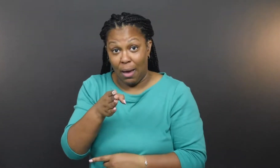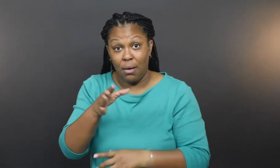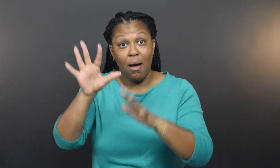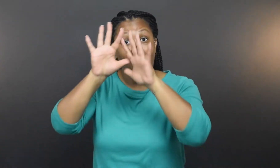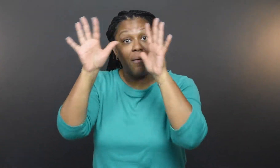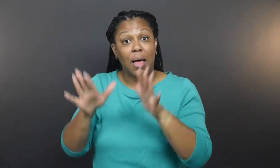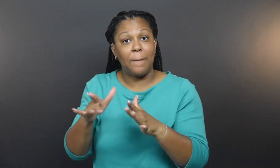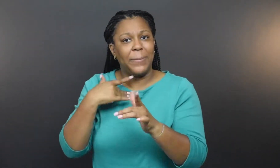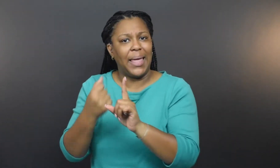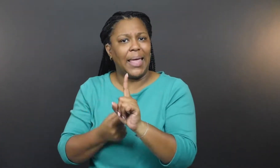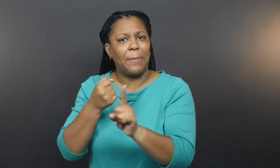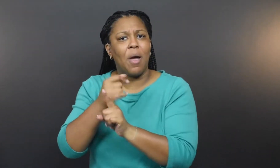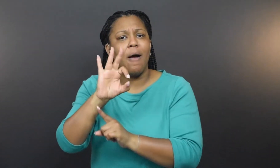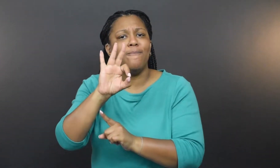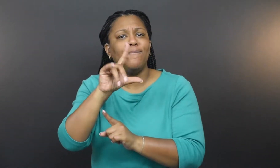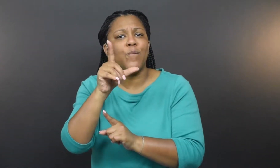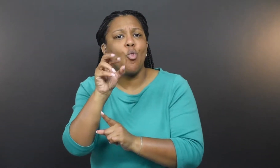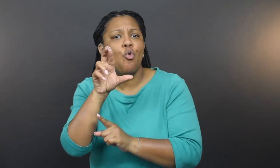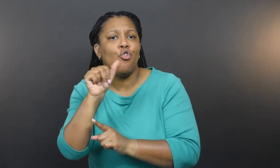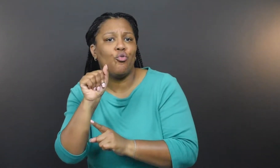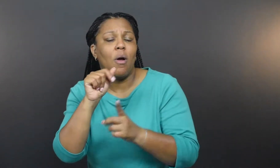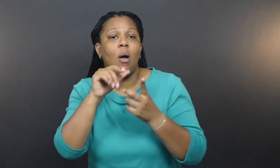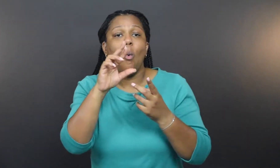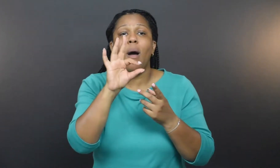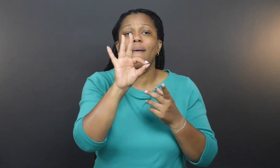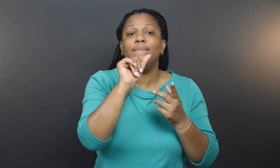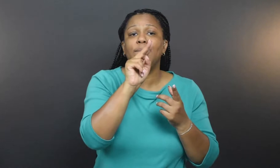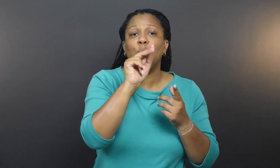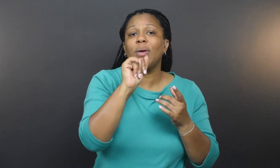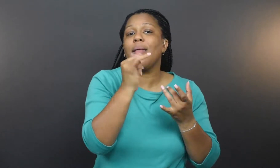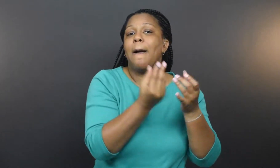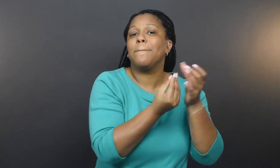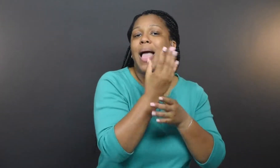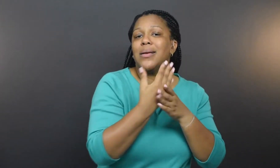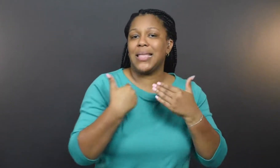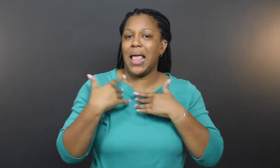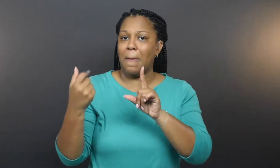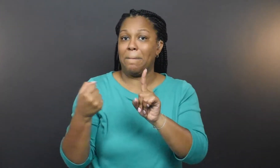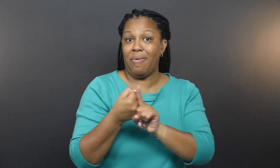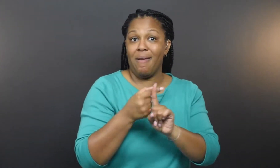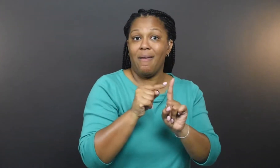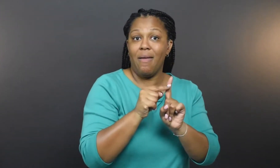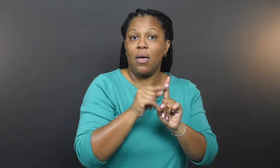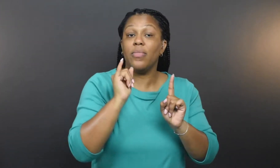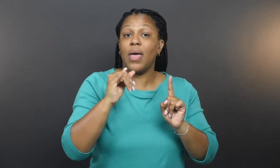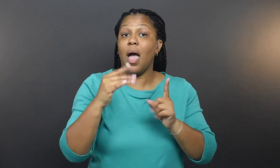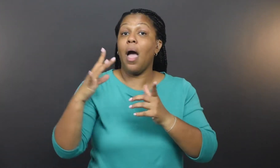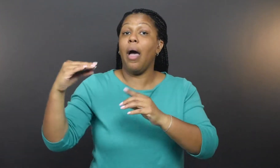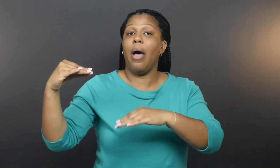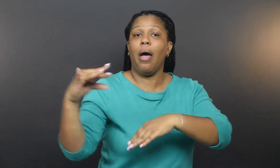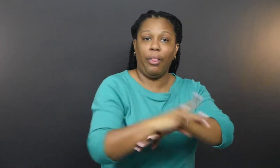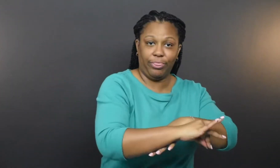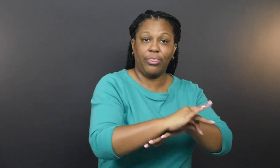Indirectly, climate also impacts flora and fauna (plants and animals), as well as human behavior.